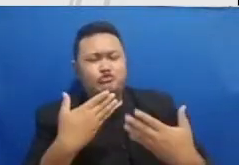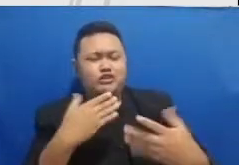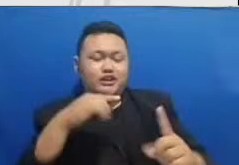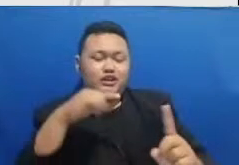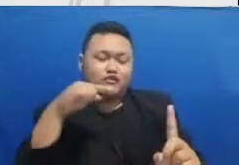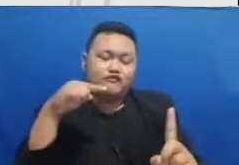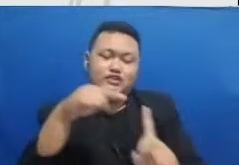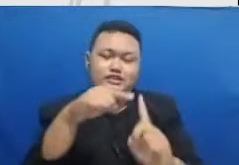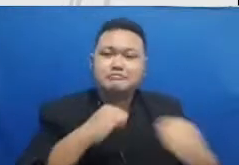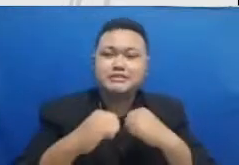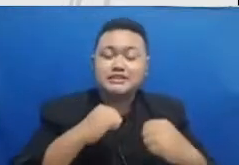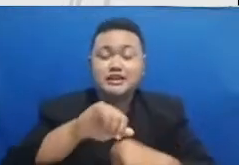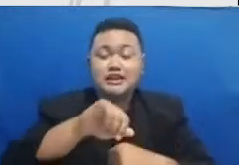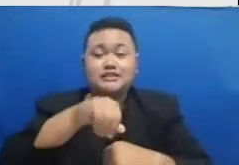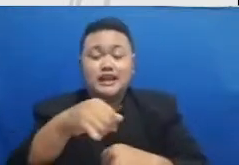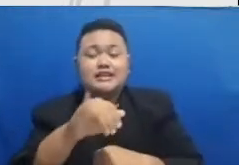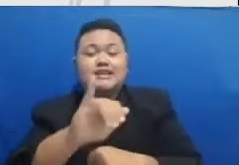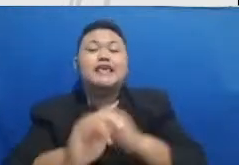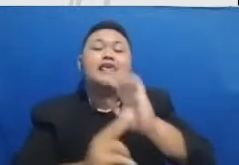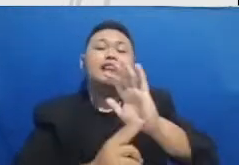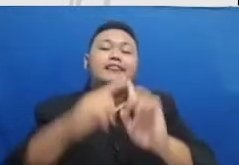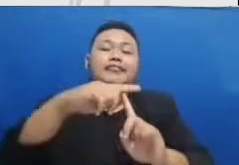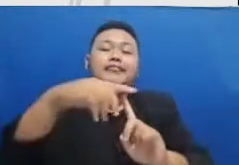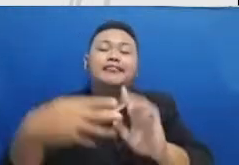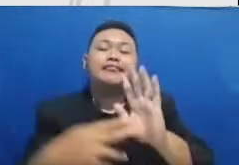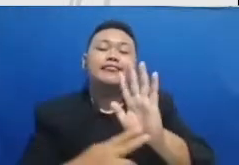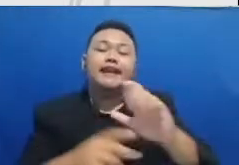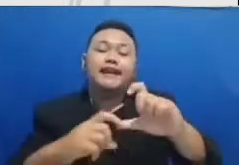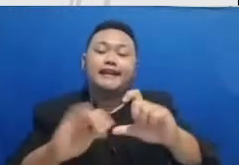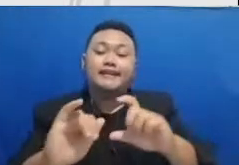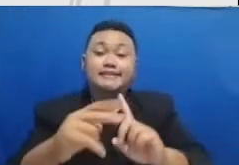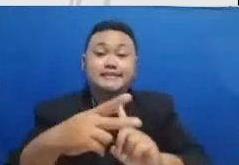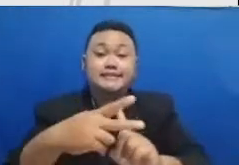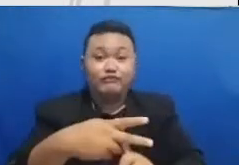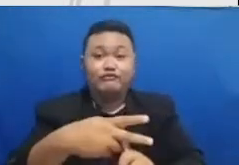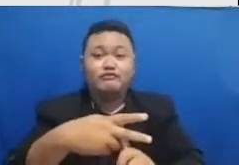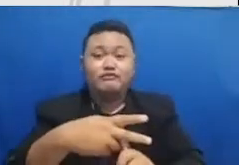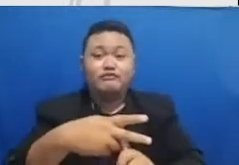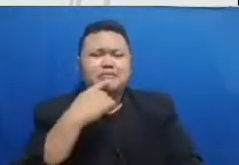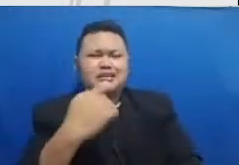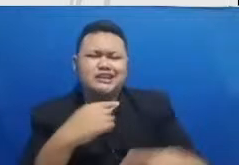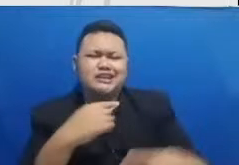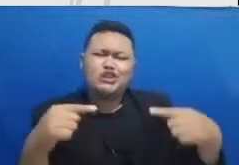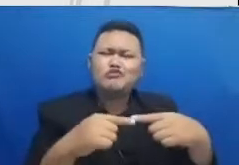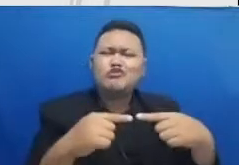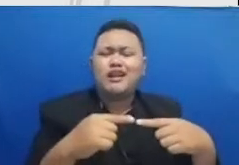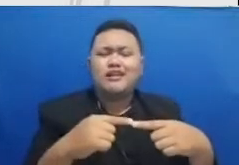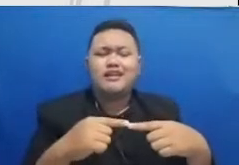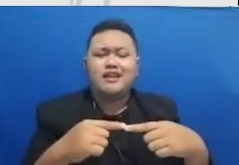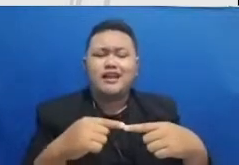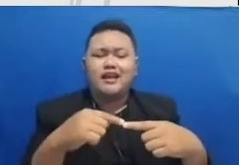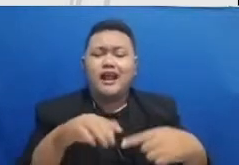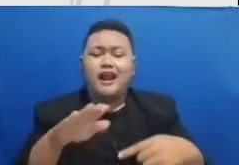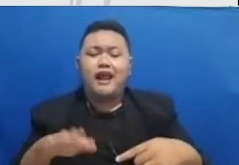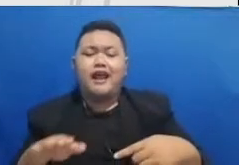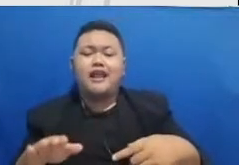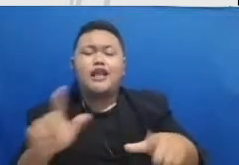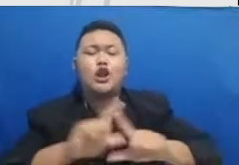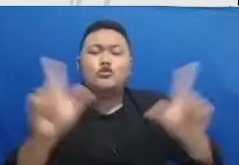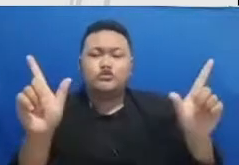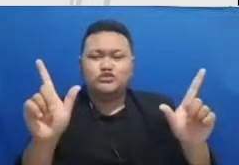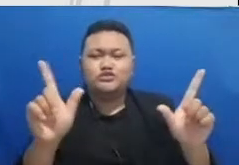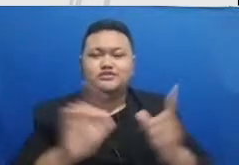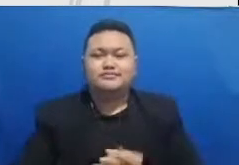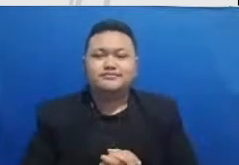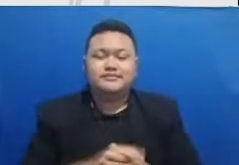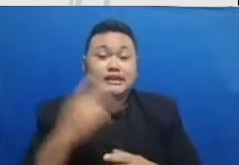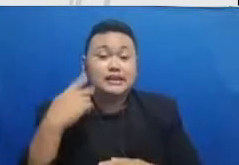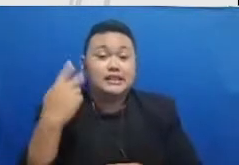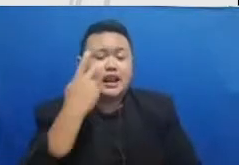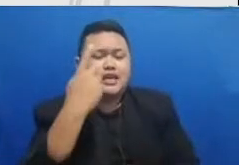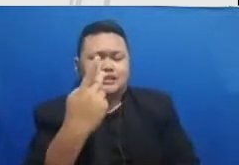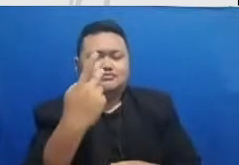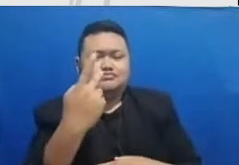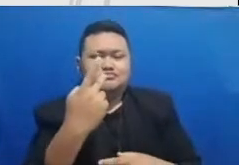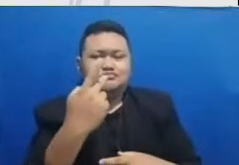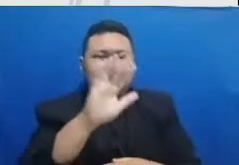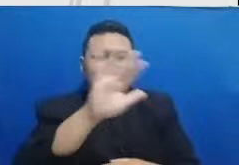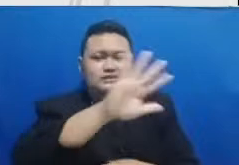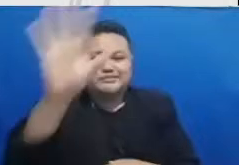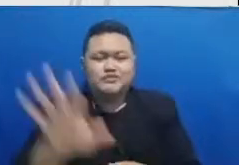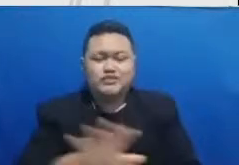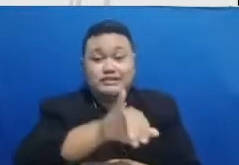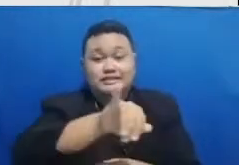related to the profile of the graduates, let's try to see as a whole so that there is an increase in the exchange of